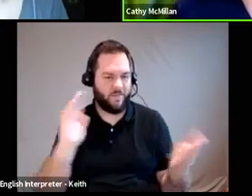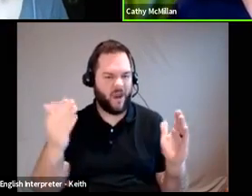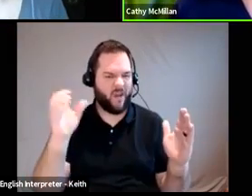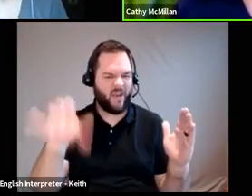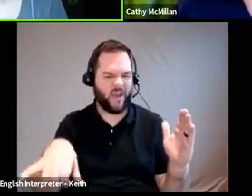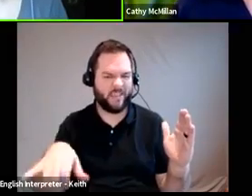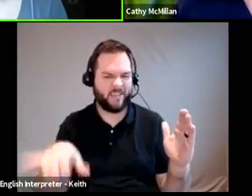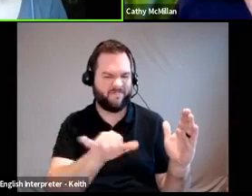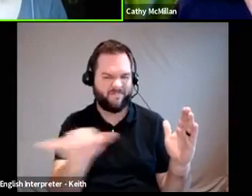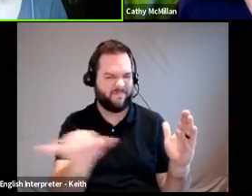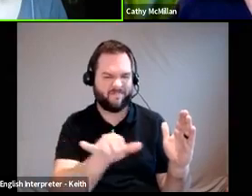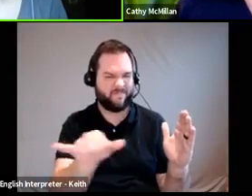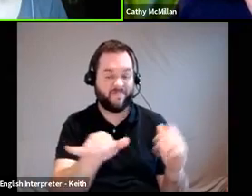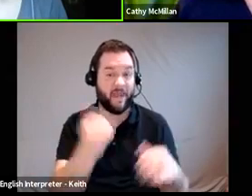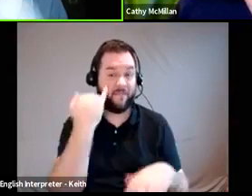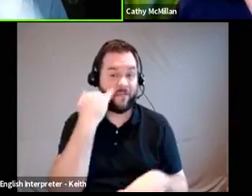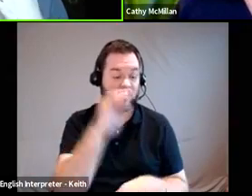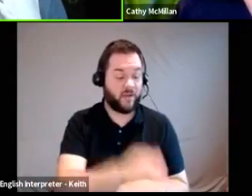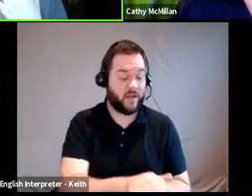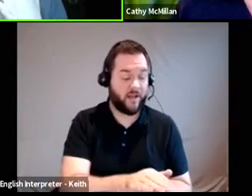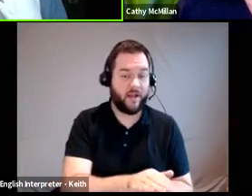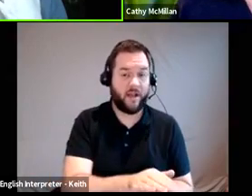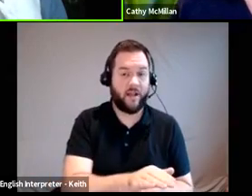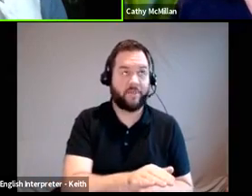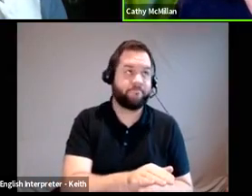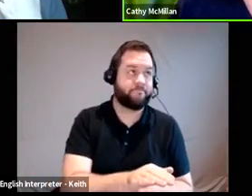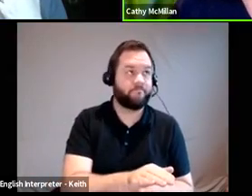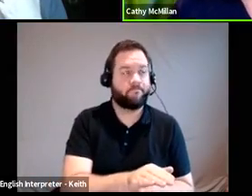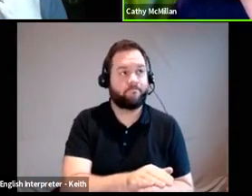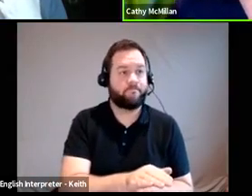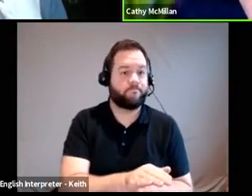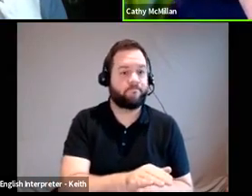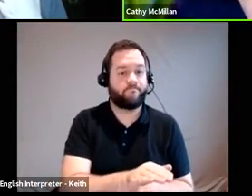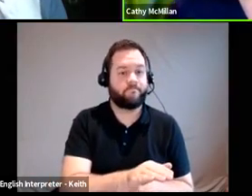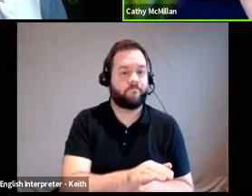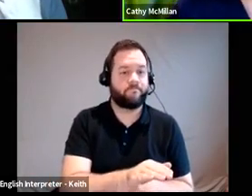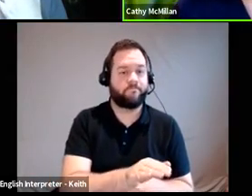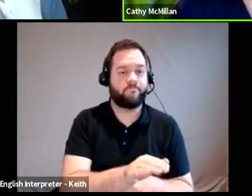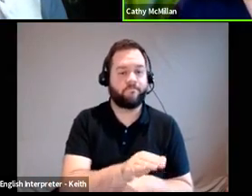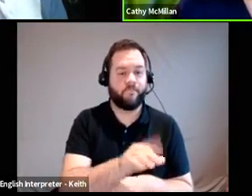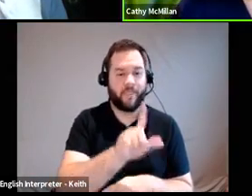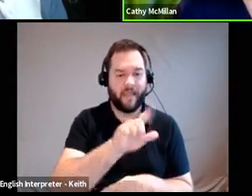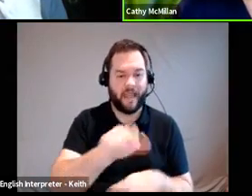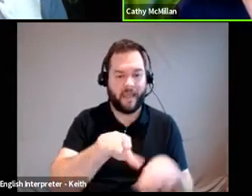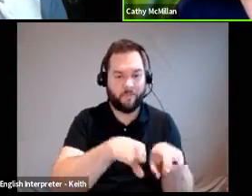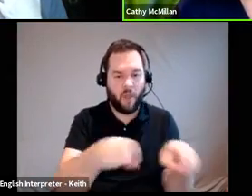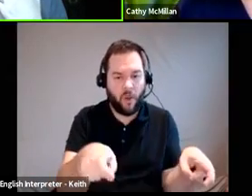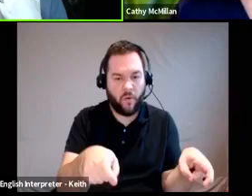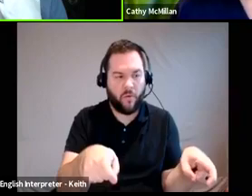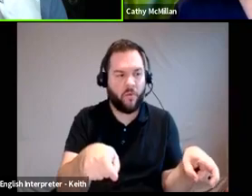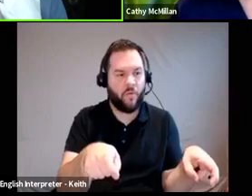ility it's much more easy to compare it to that so if compare it to that so if you have a child that has a have a child that has. Let's say bowlegged or something